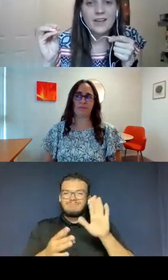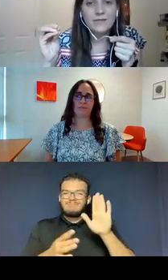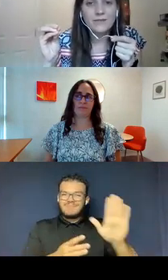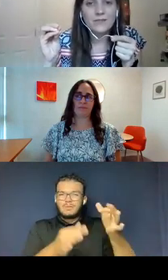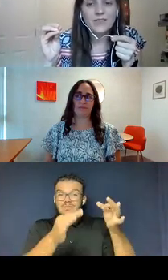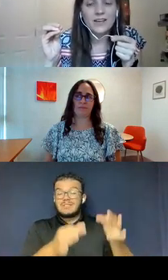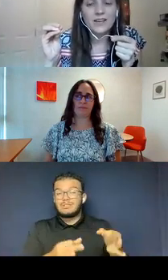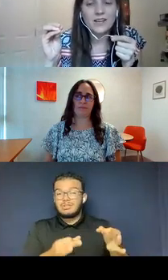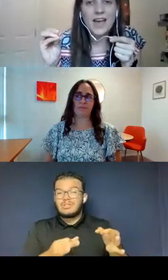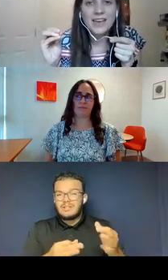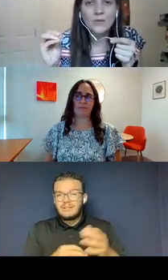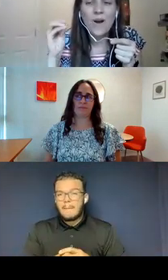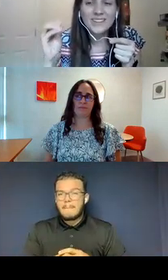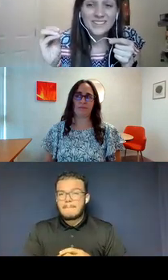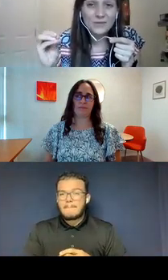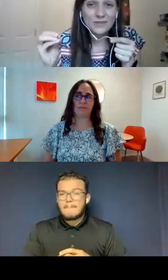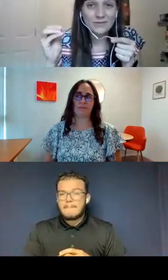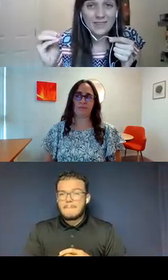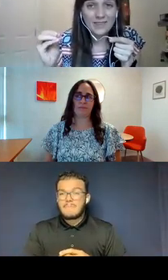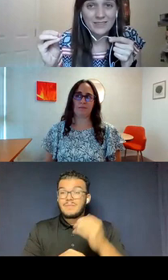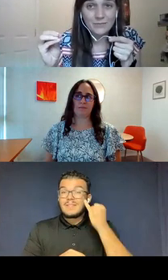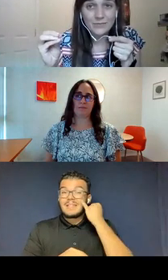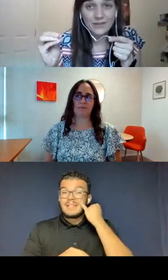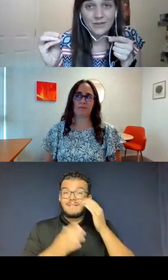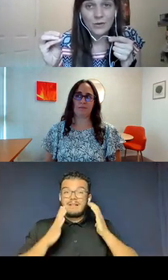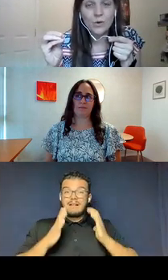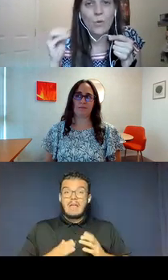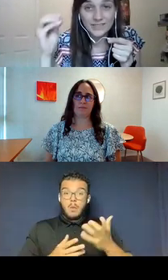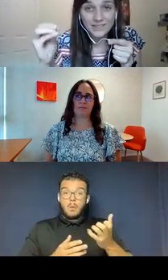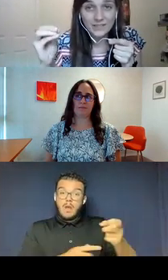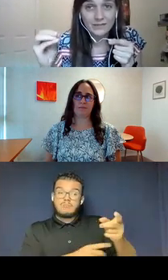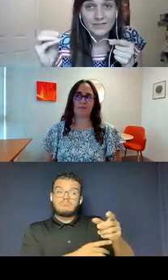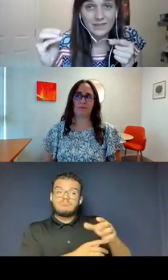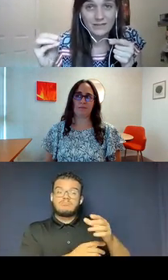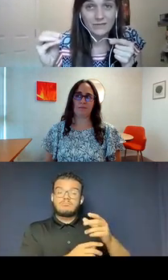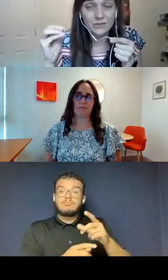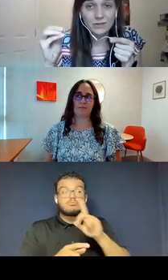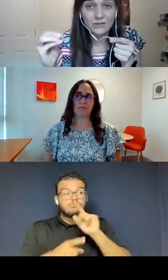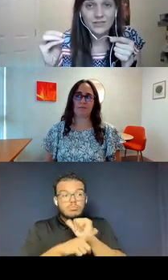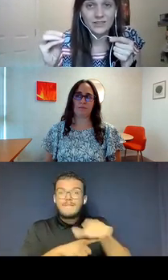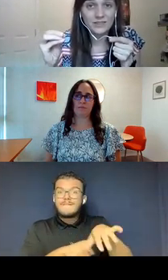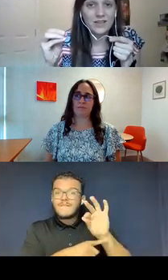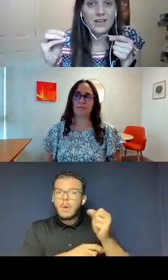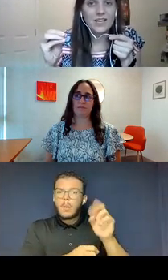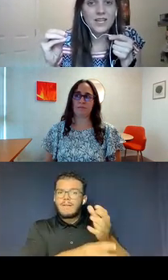If the client wanted you to find them or wanted to receive the services,